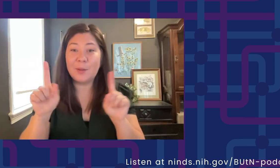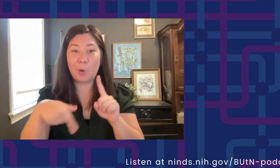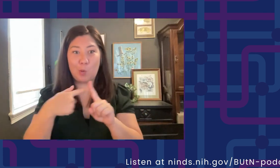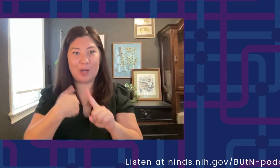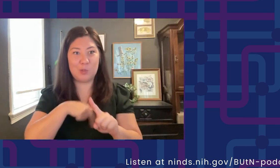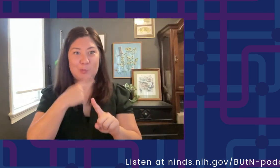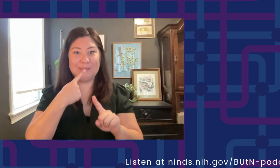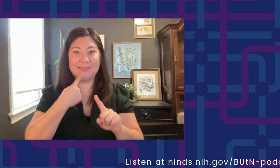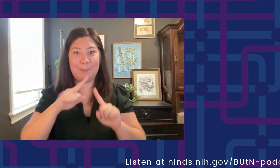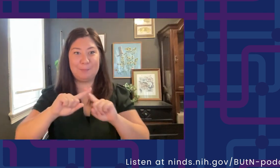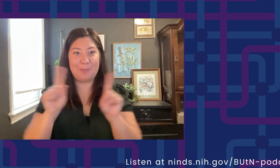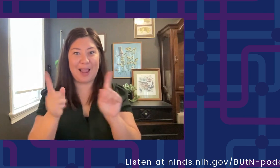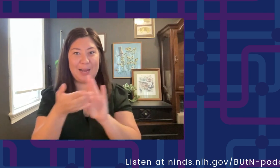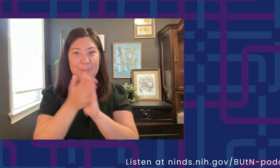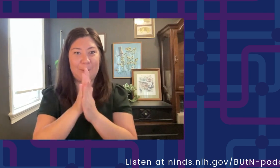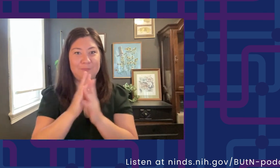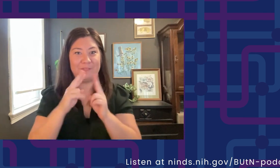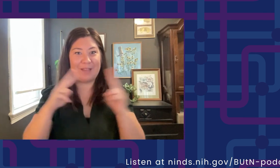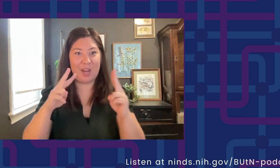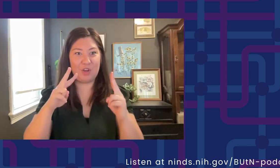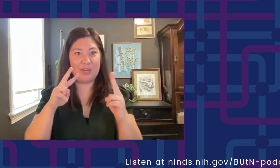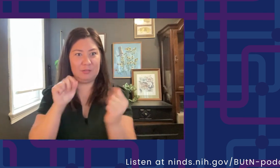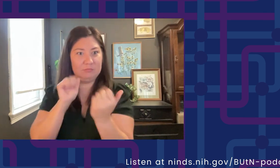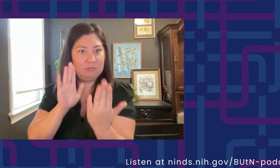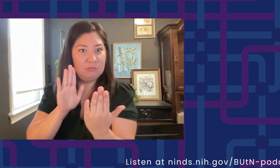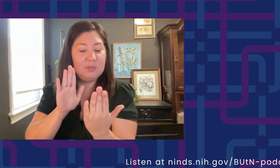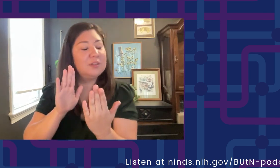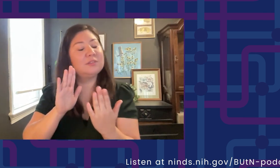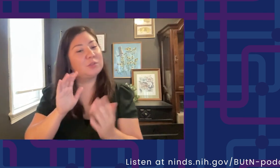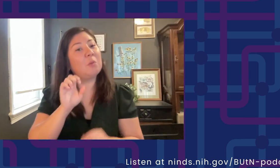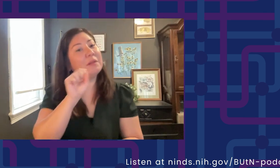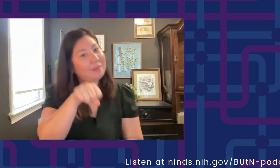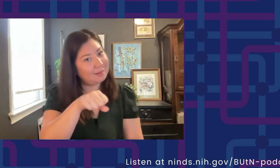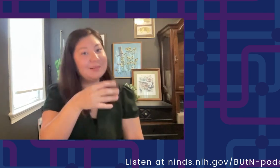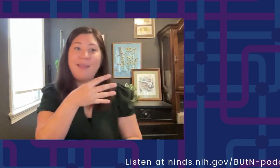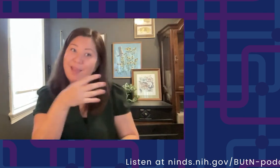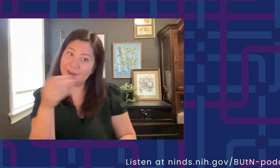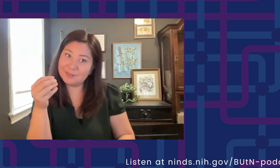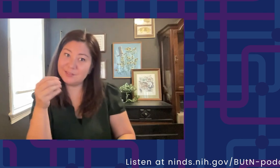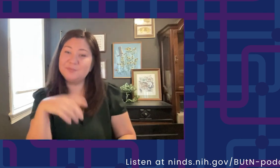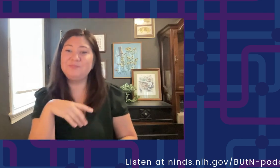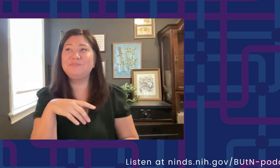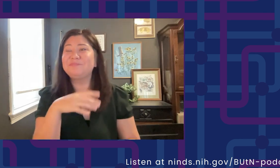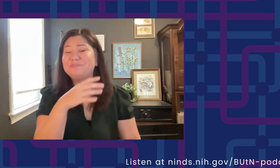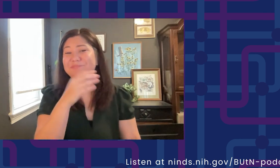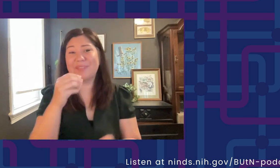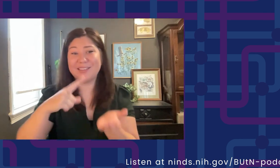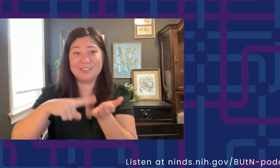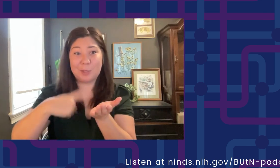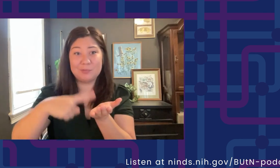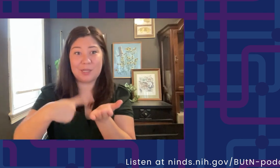So a lot of times people say "Yes, but." And the "Yes, but" becomes very confrontational. So I'll say "Yes, and."